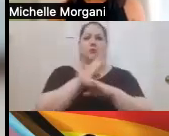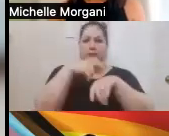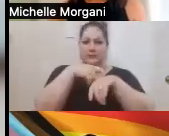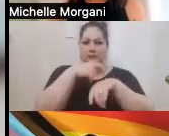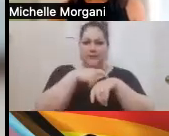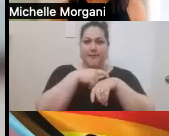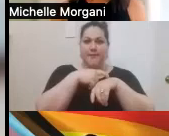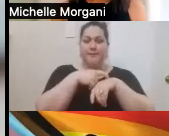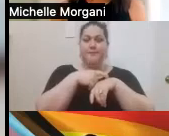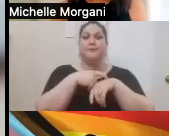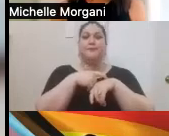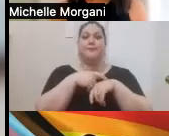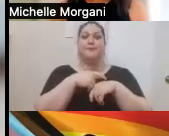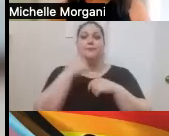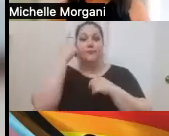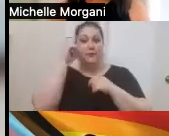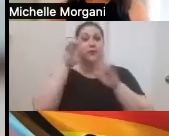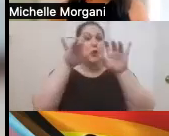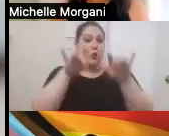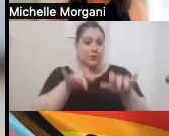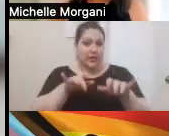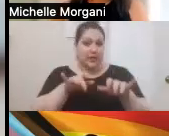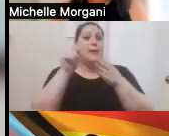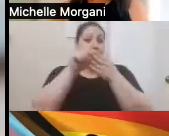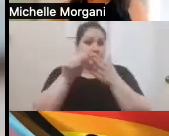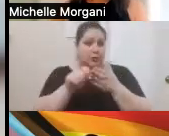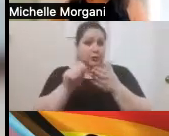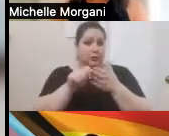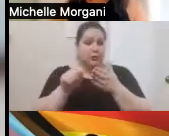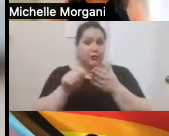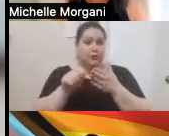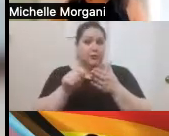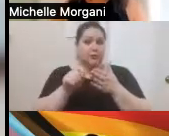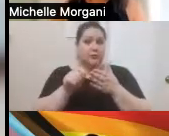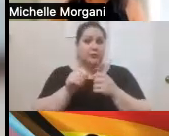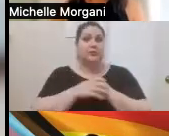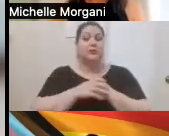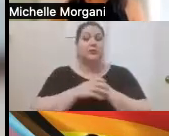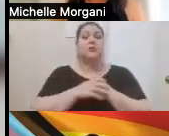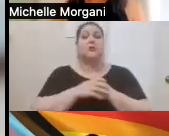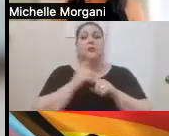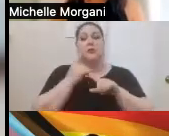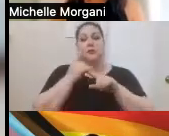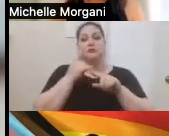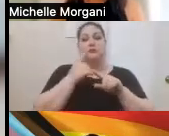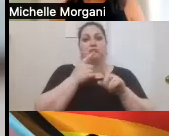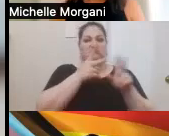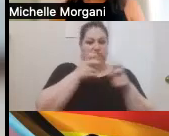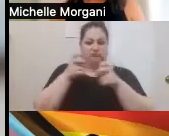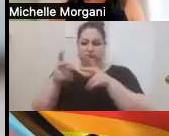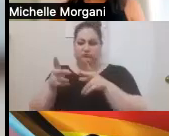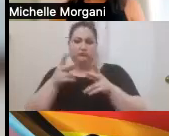to type out those notes from the paper or dictate them with Dragon.